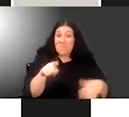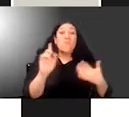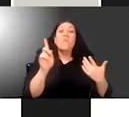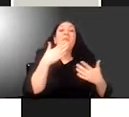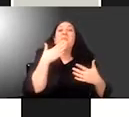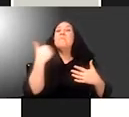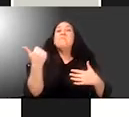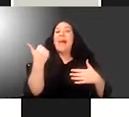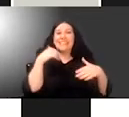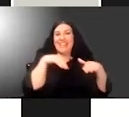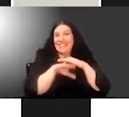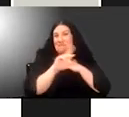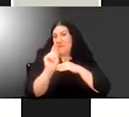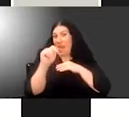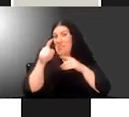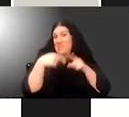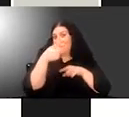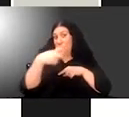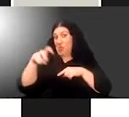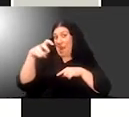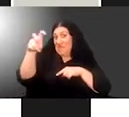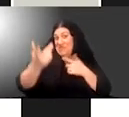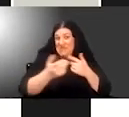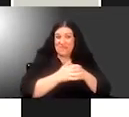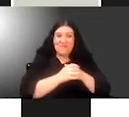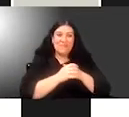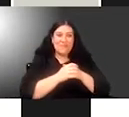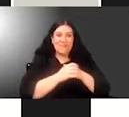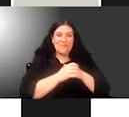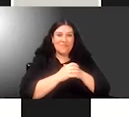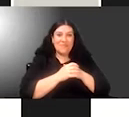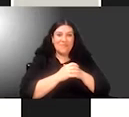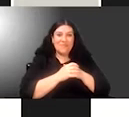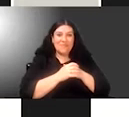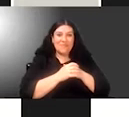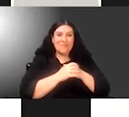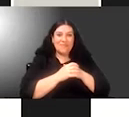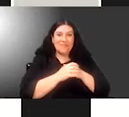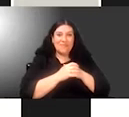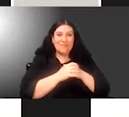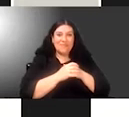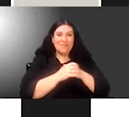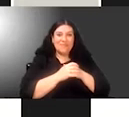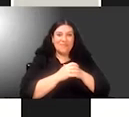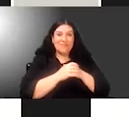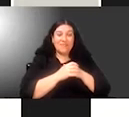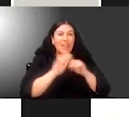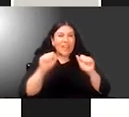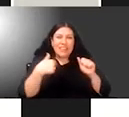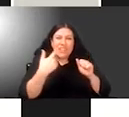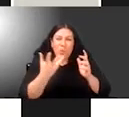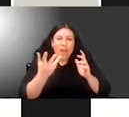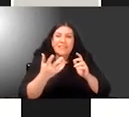Oh about the one in Brownford, Judy?